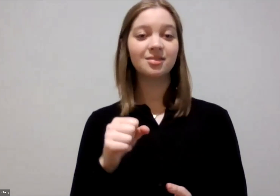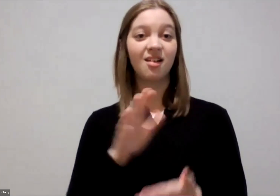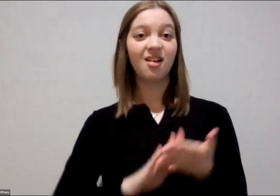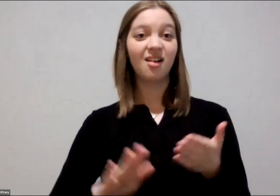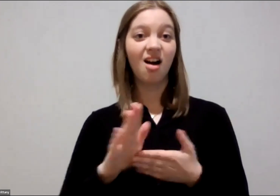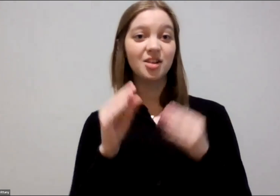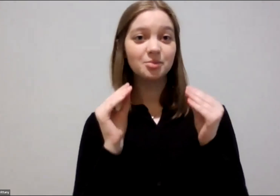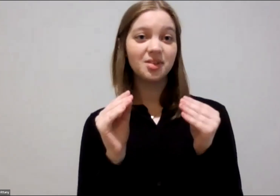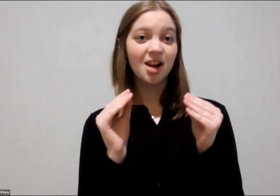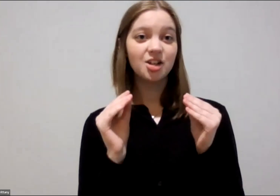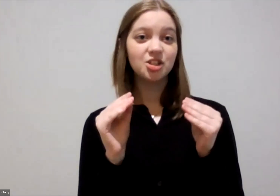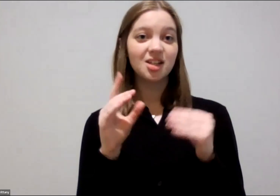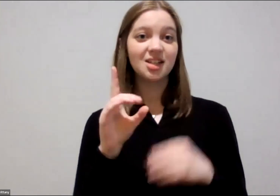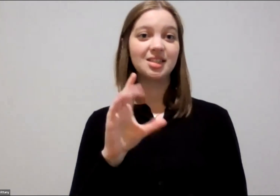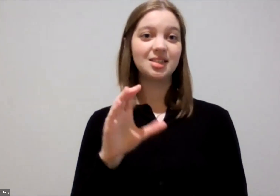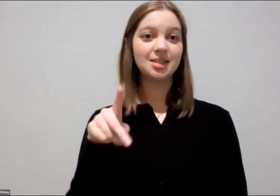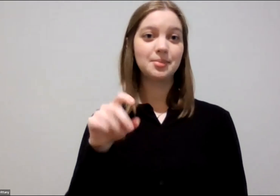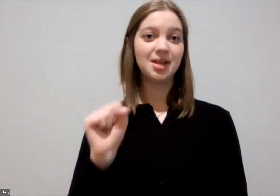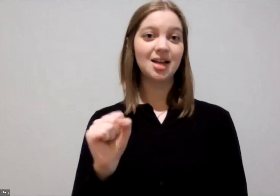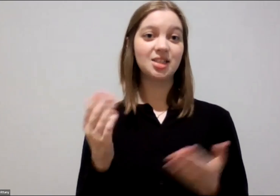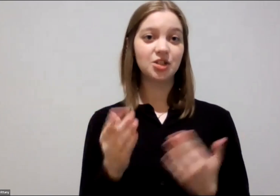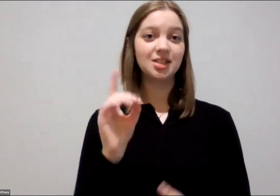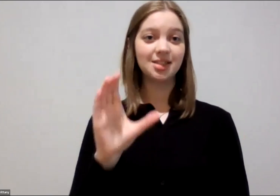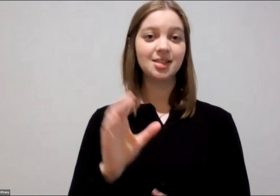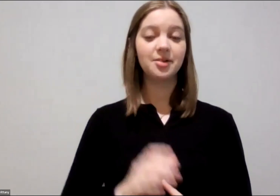Being educated, you know, through Dcps and in Dc.